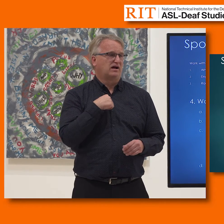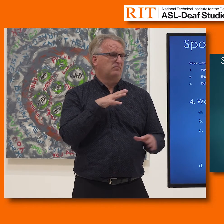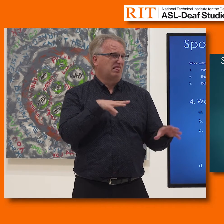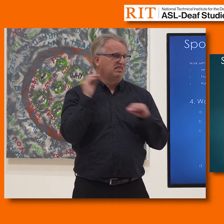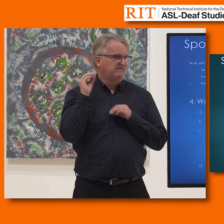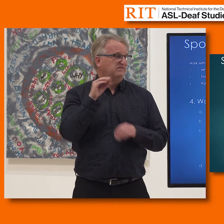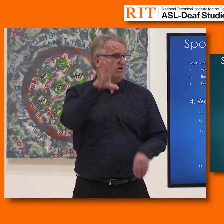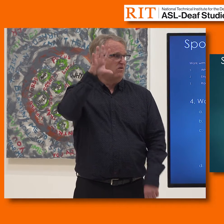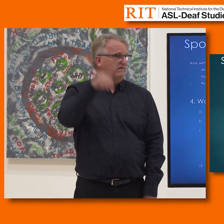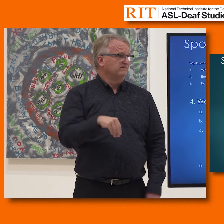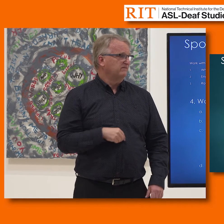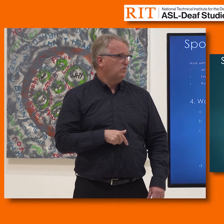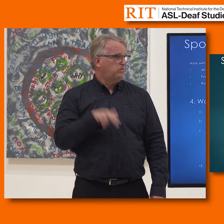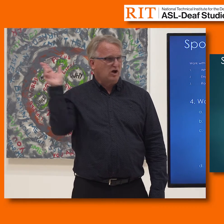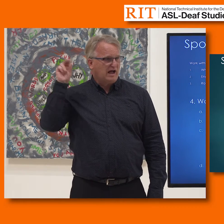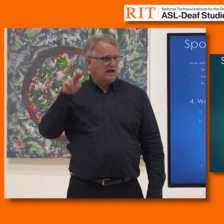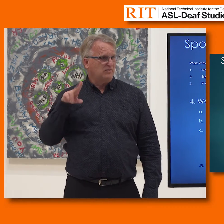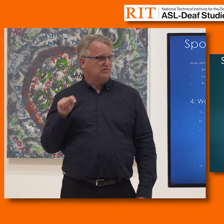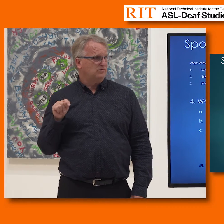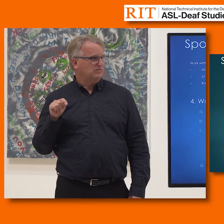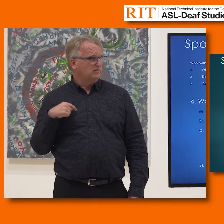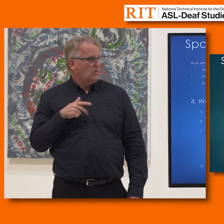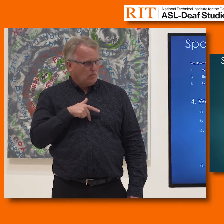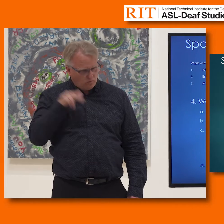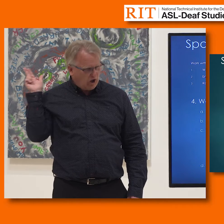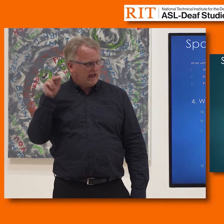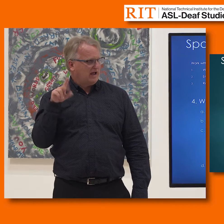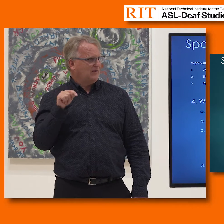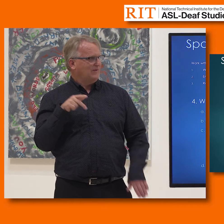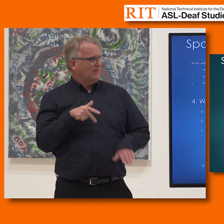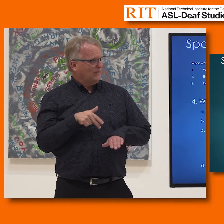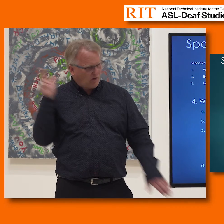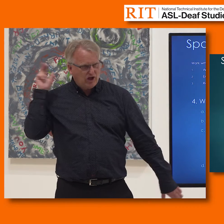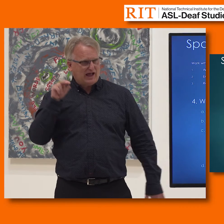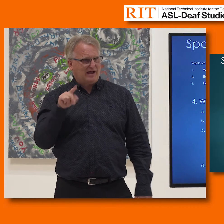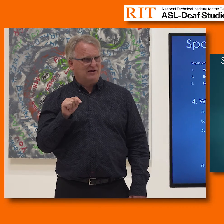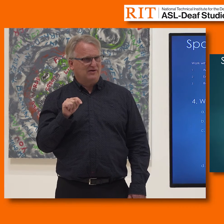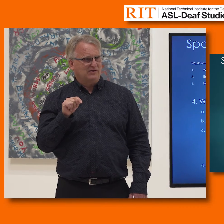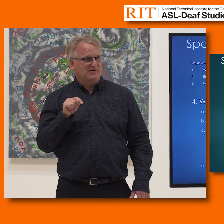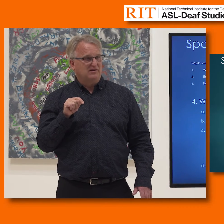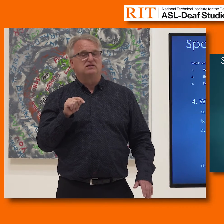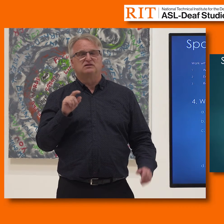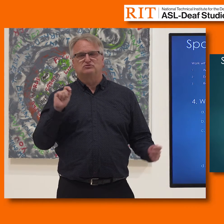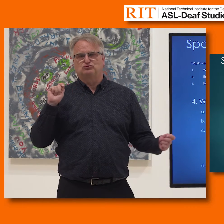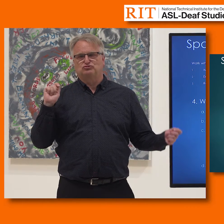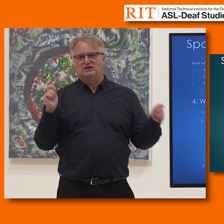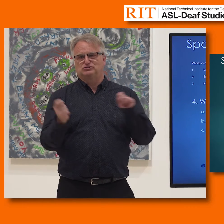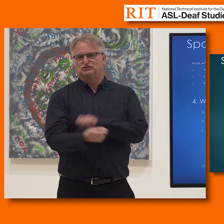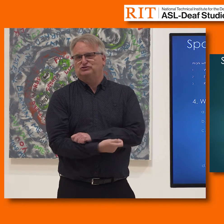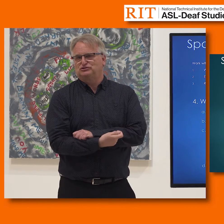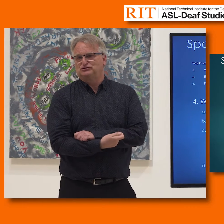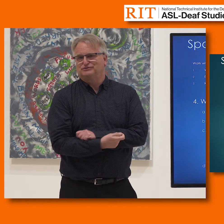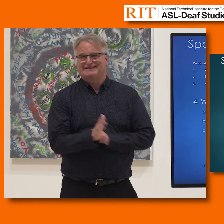to the--to the group, "You're not making this an accessible or equitable or inclusive environment, and I'm leaving."